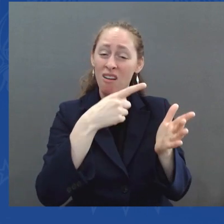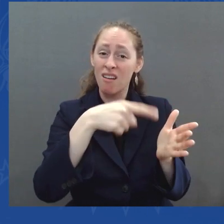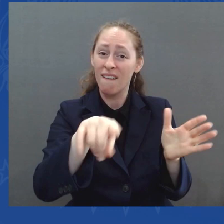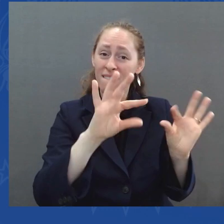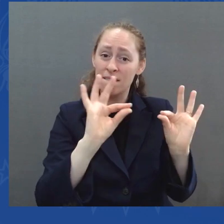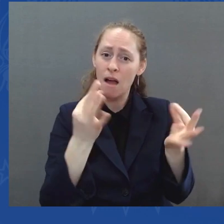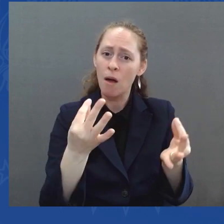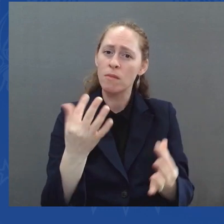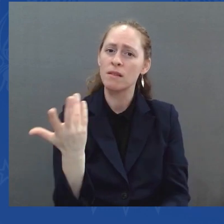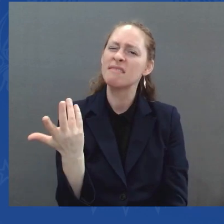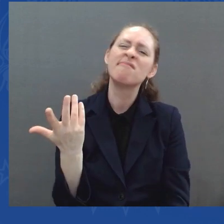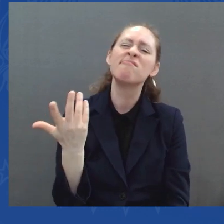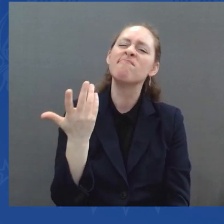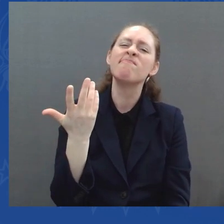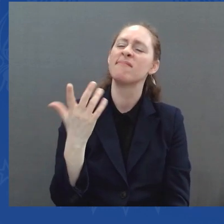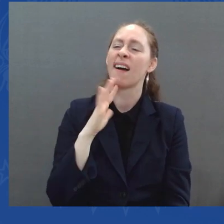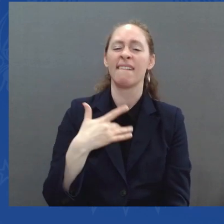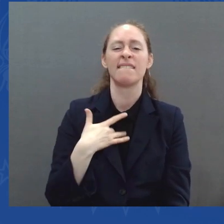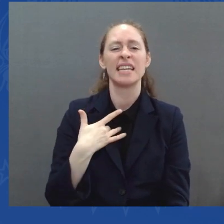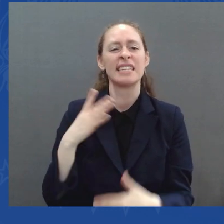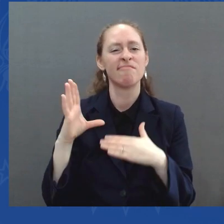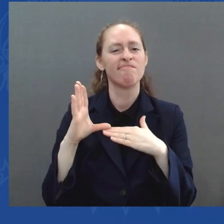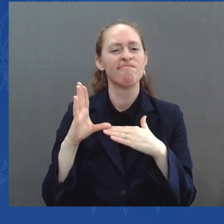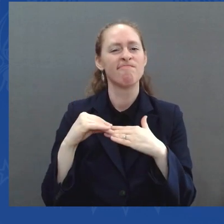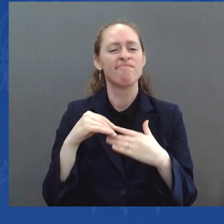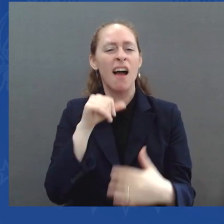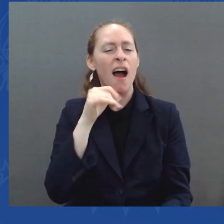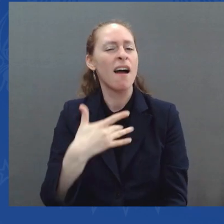Barack, you talked about the idea that it was important